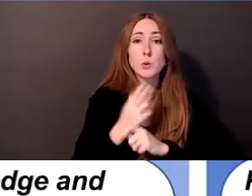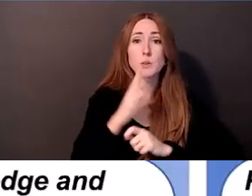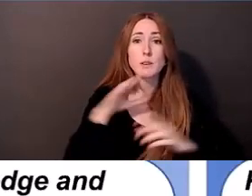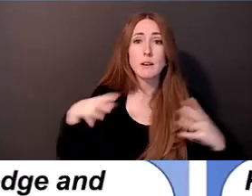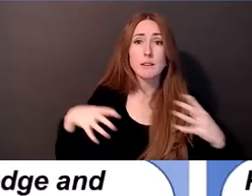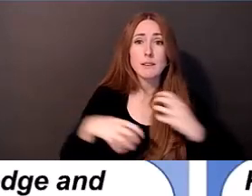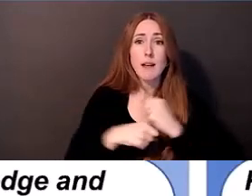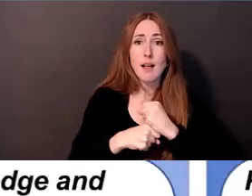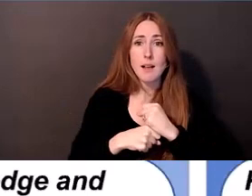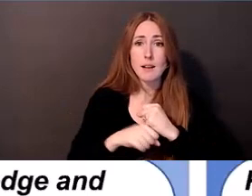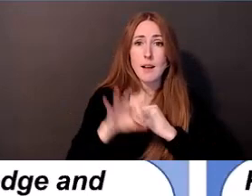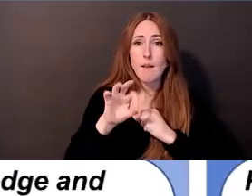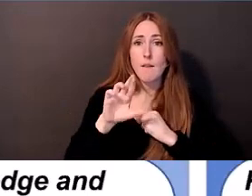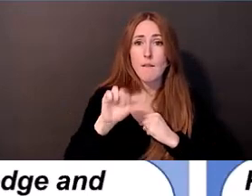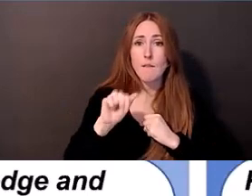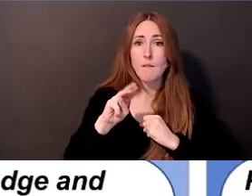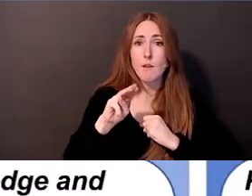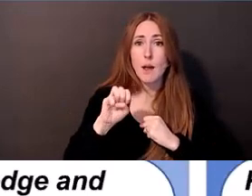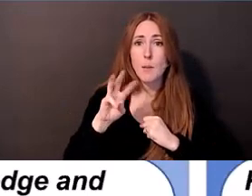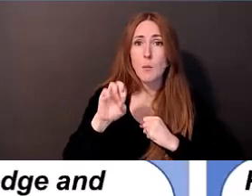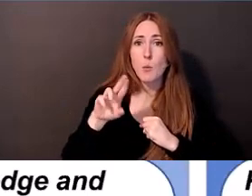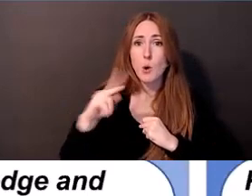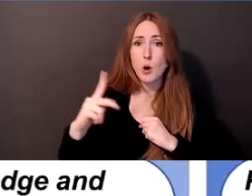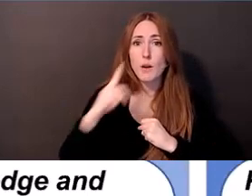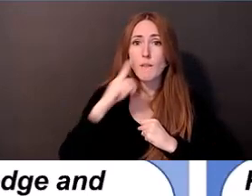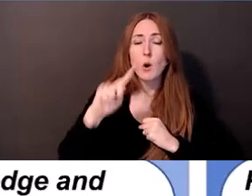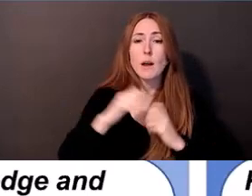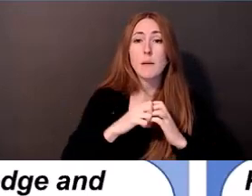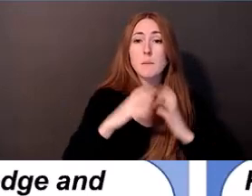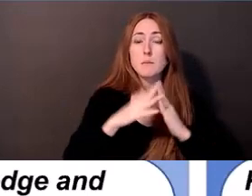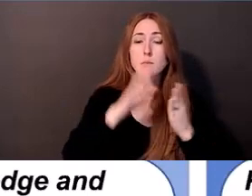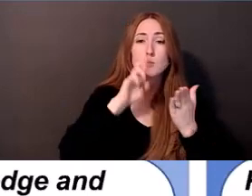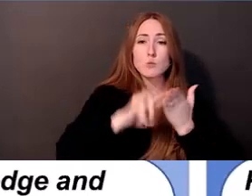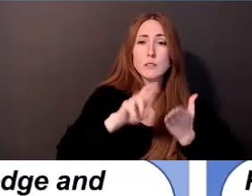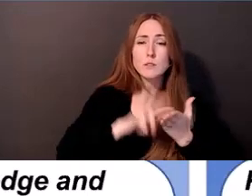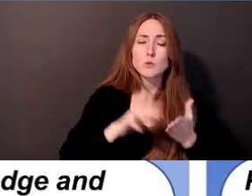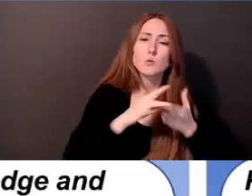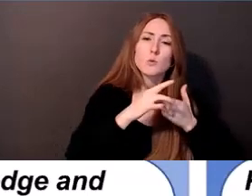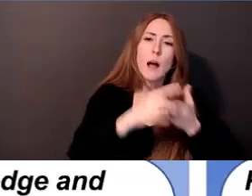for implementation research to guide our analysis of this data.